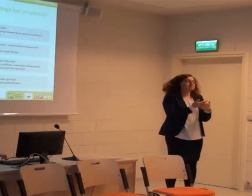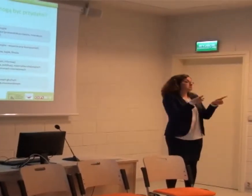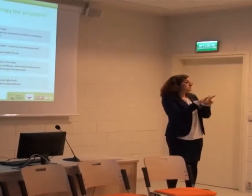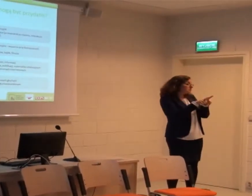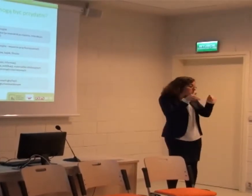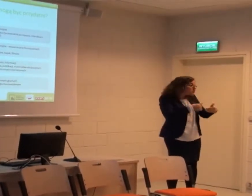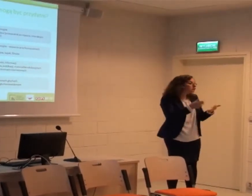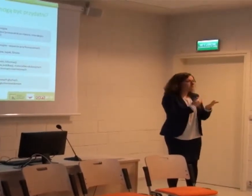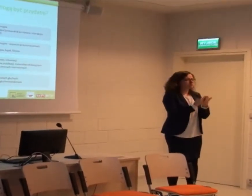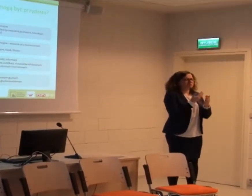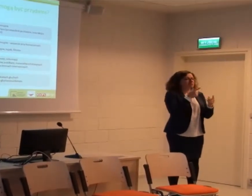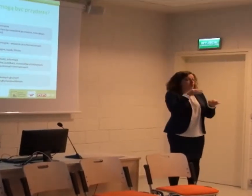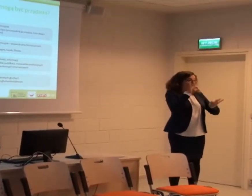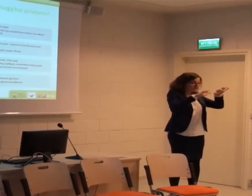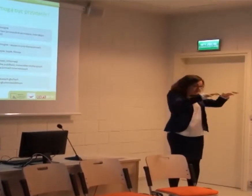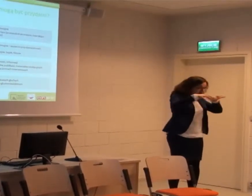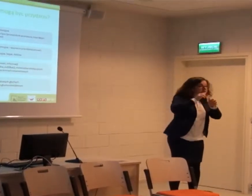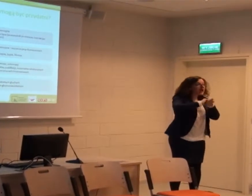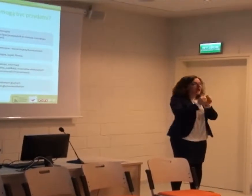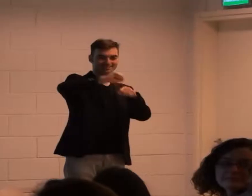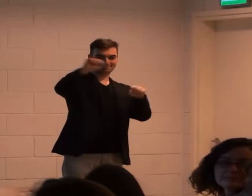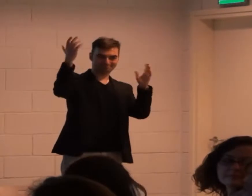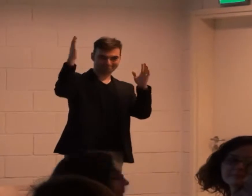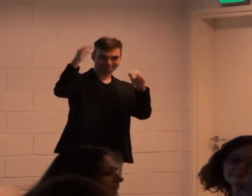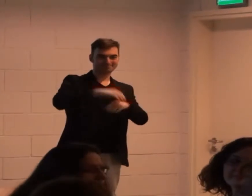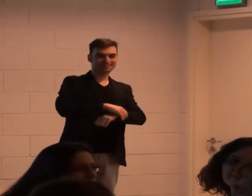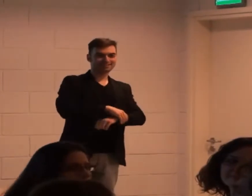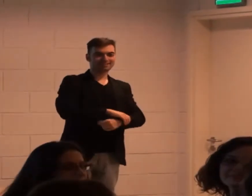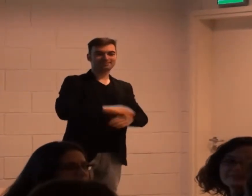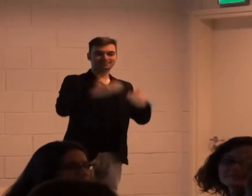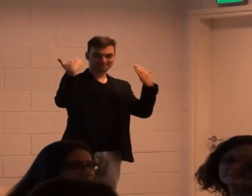Thanks to them, the association will receive invaluable, visually proven knowledge.